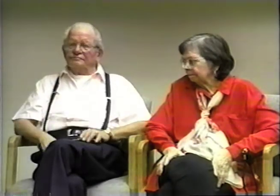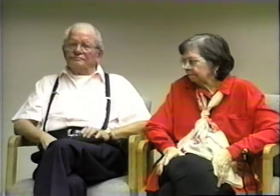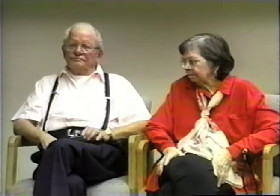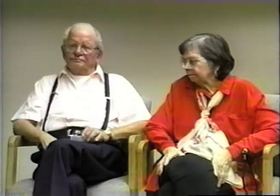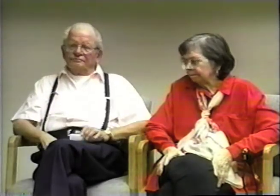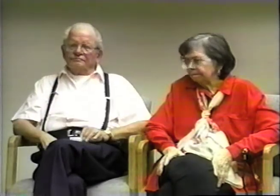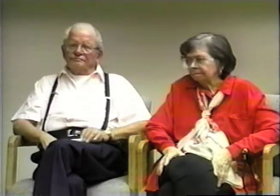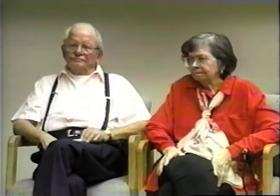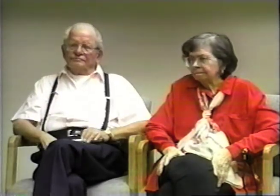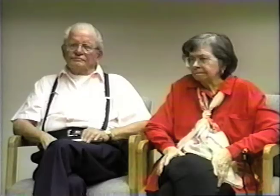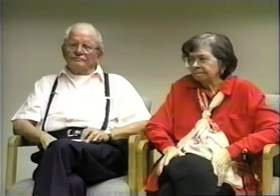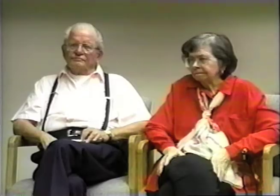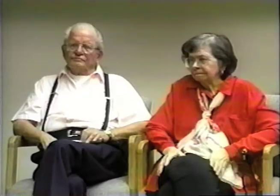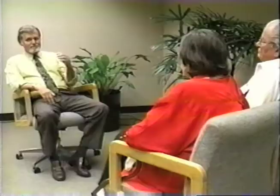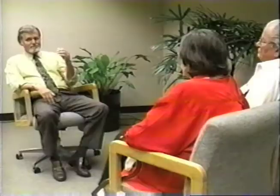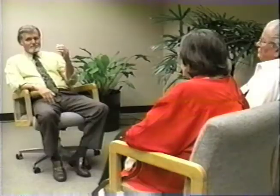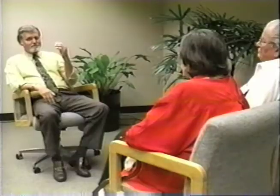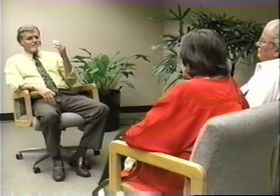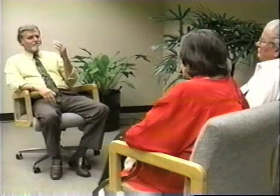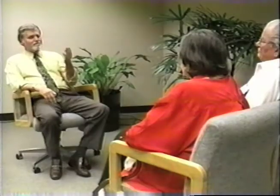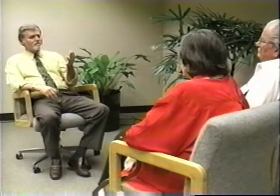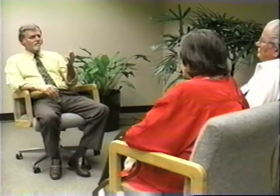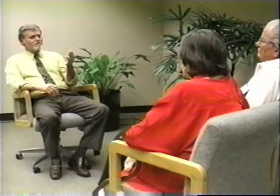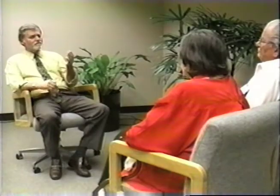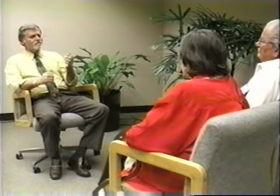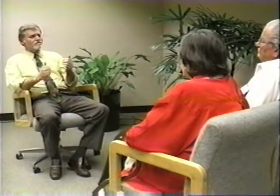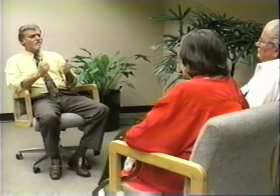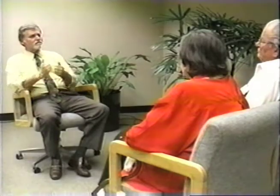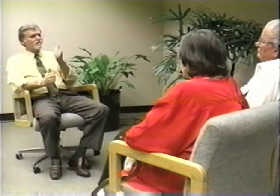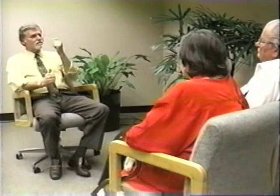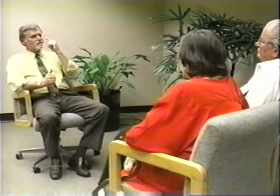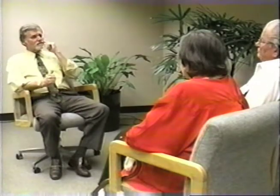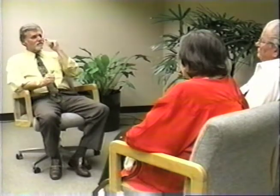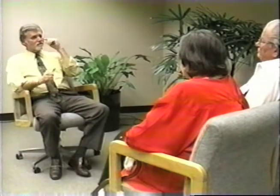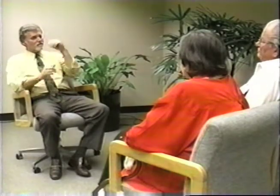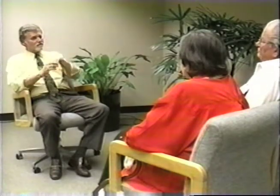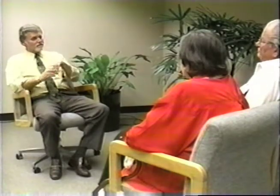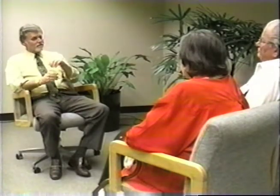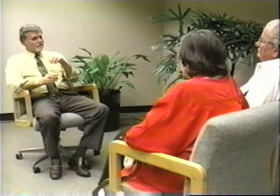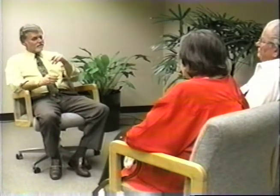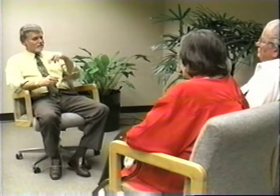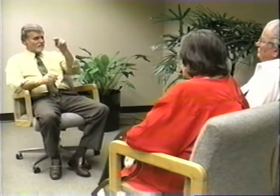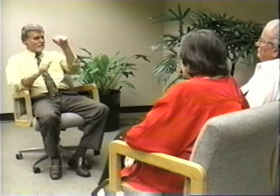the number of Deaf people in our area has decreased.